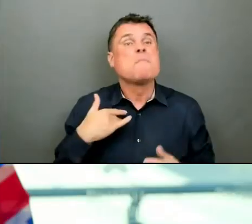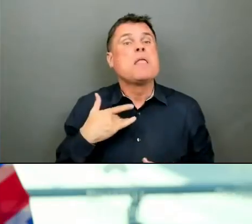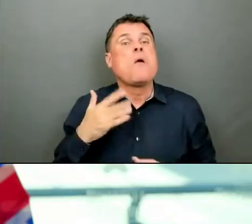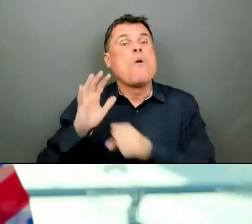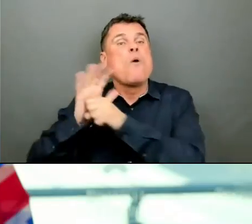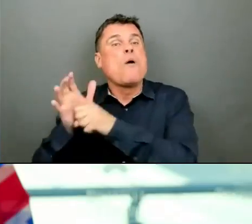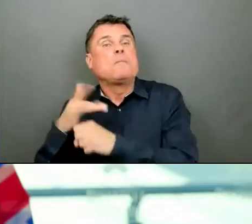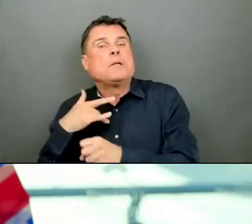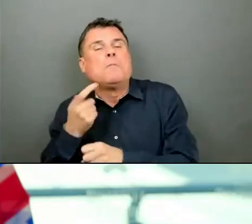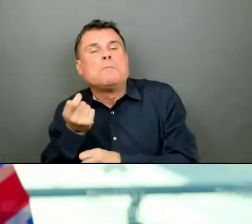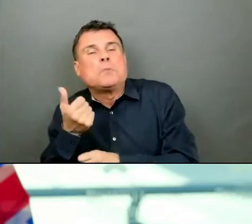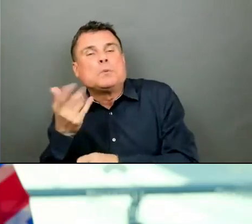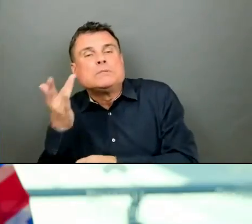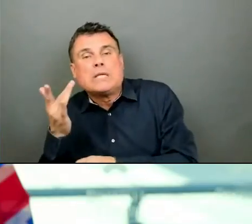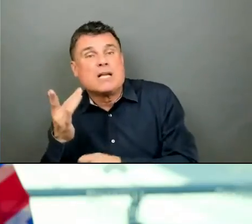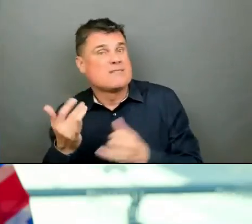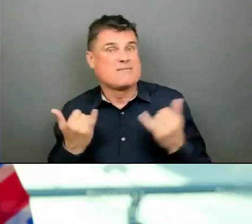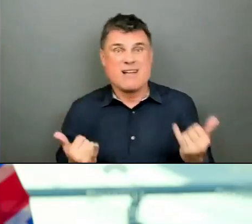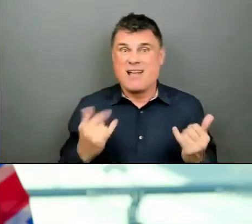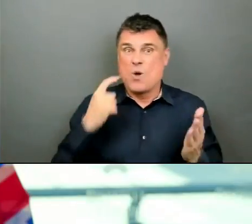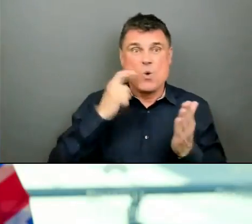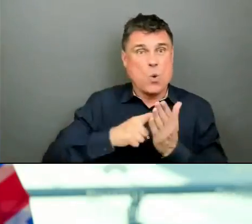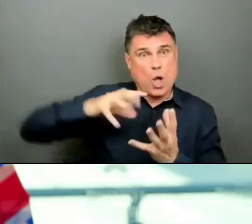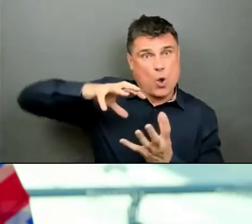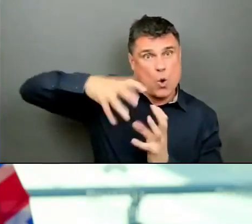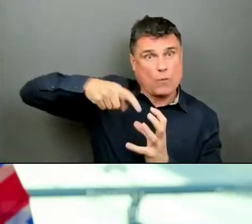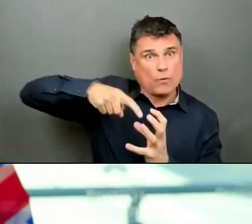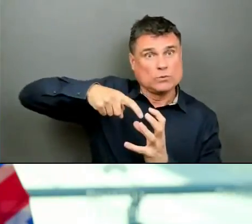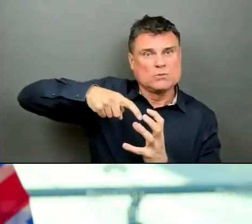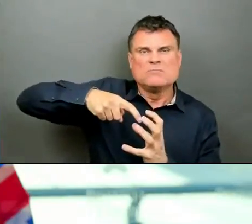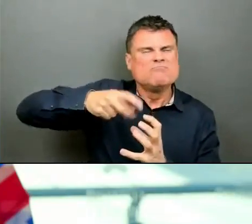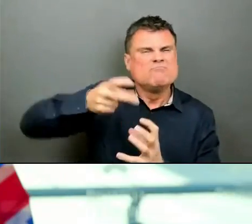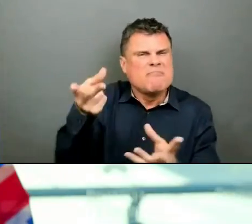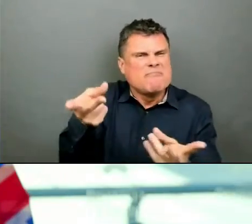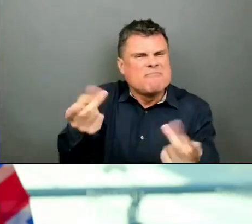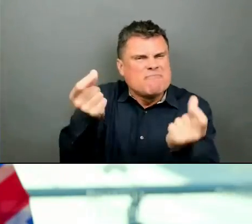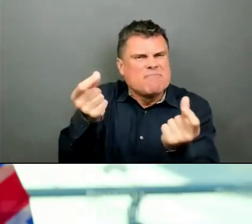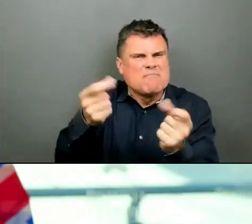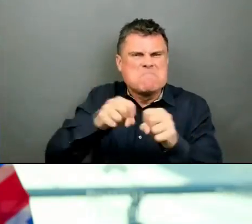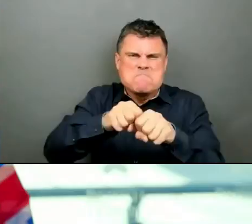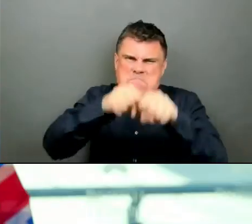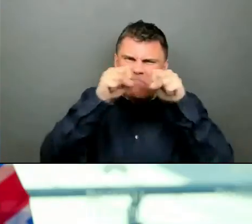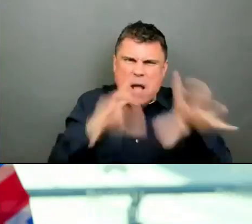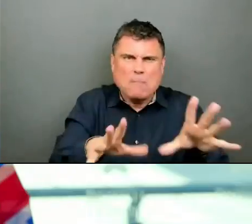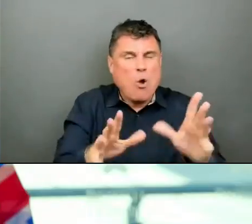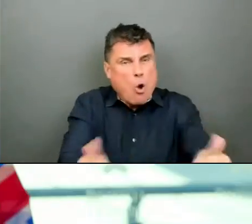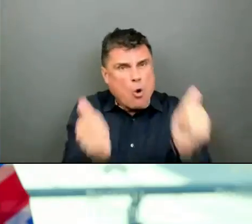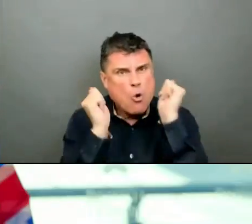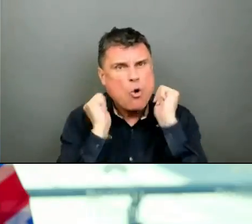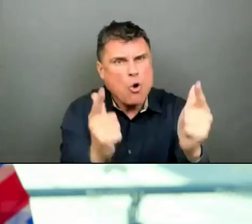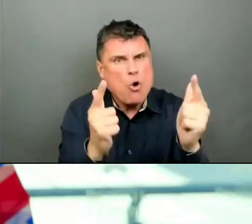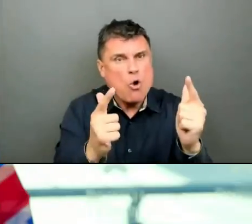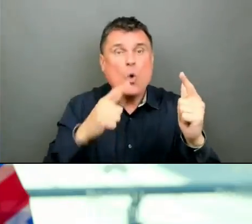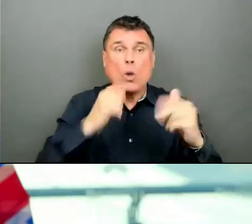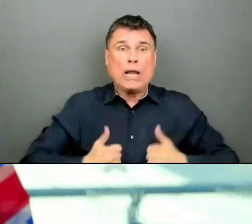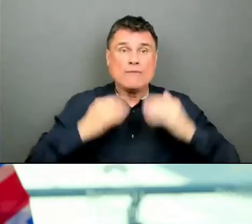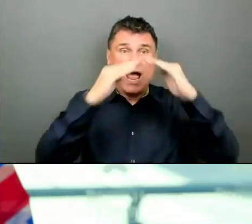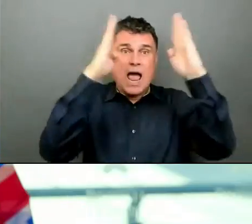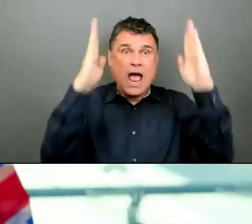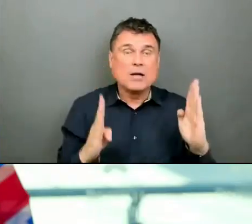that the transmissibility is spreading so rapidly, it is every one in a household or a community or a R accommodation that is